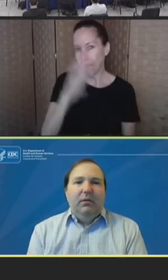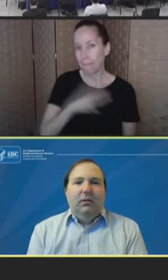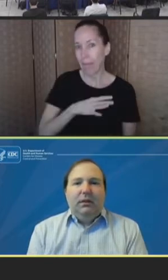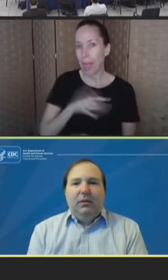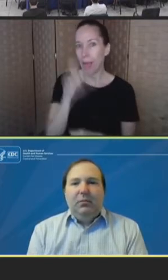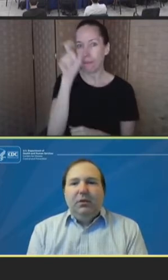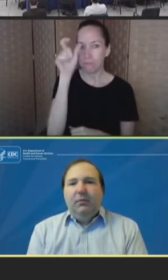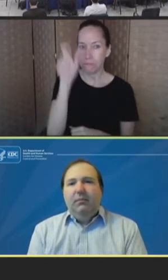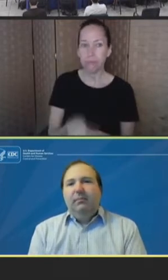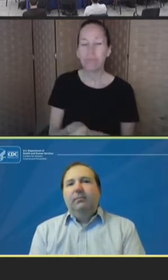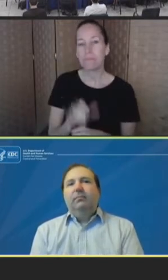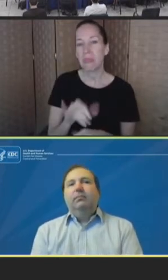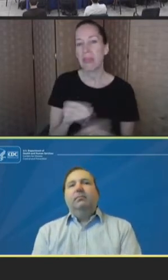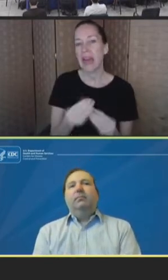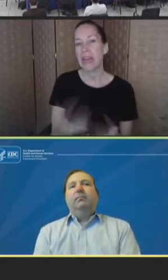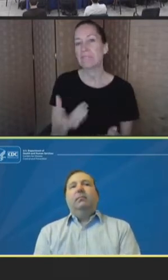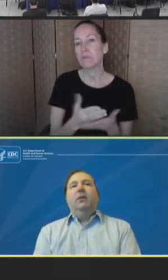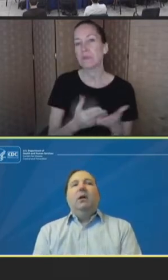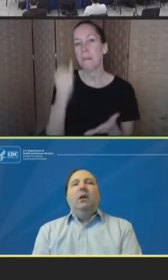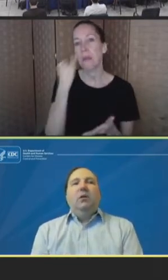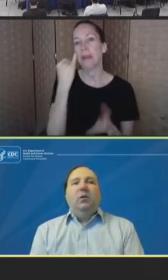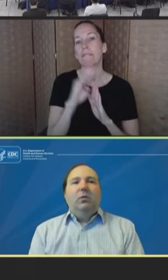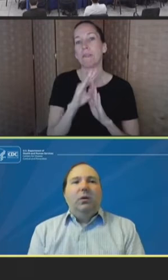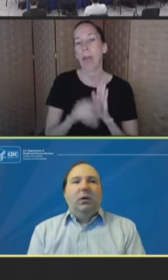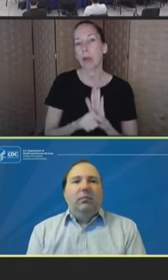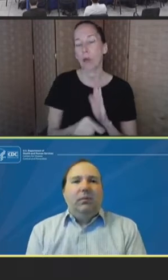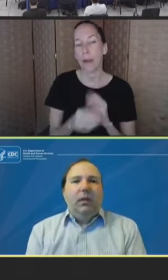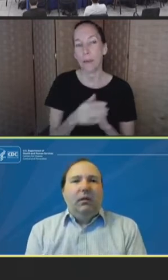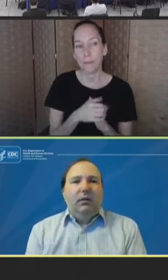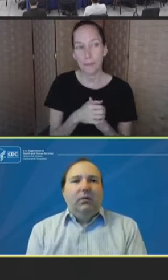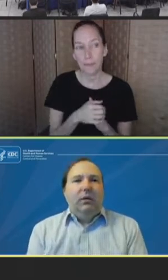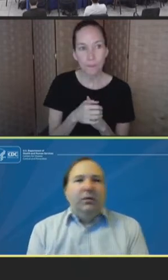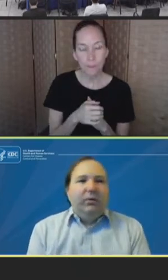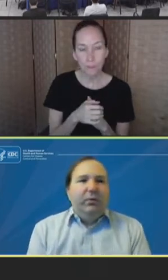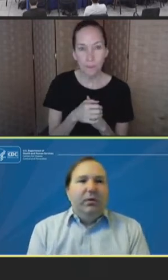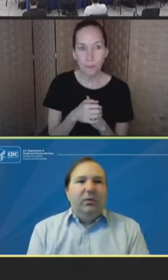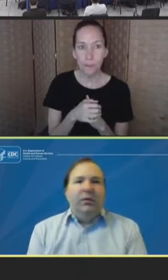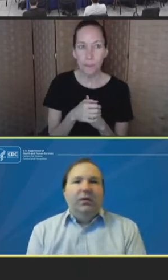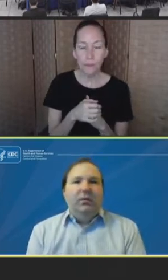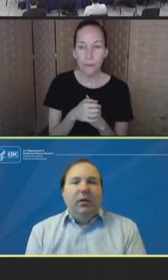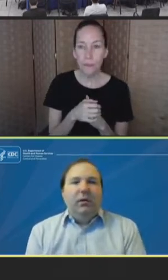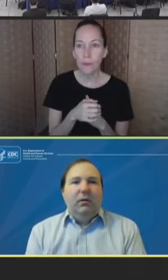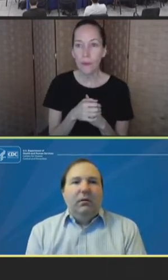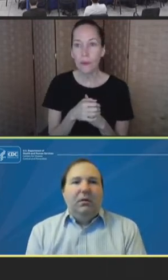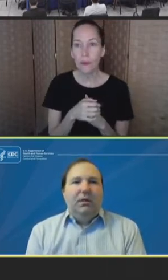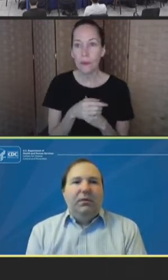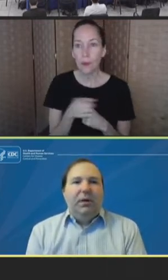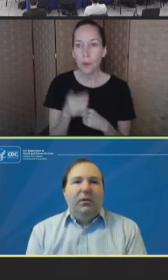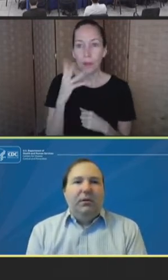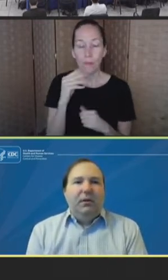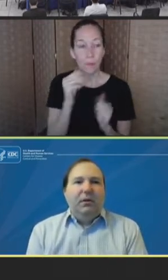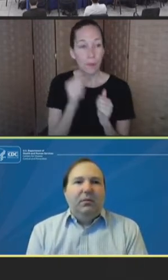Next slide, please. So, you know, as you're familiar with our safety monitoring systems